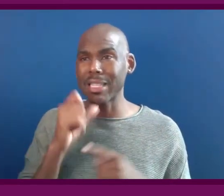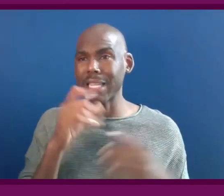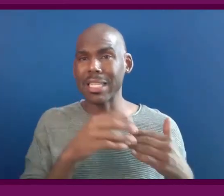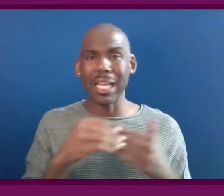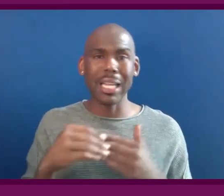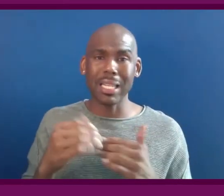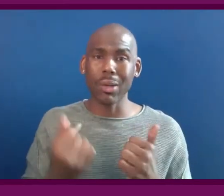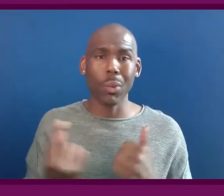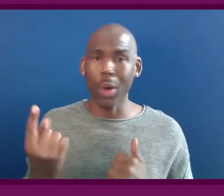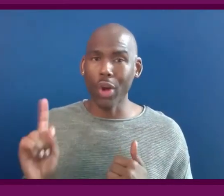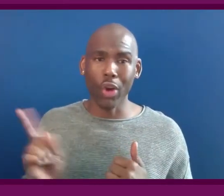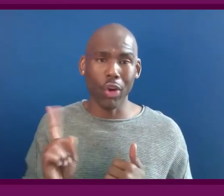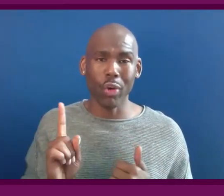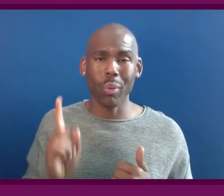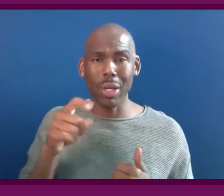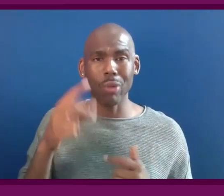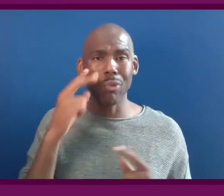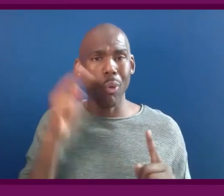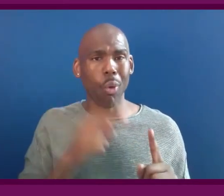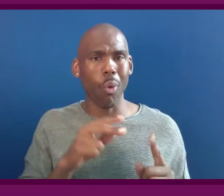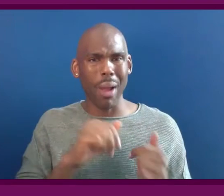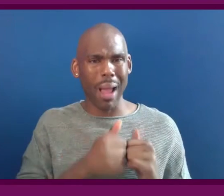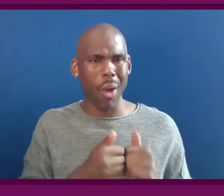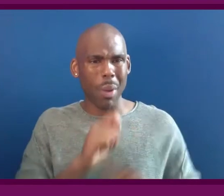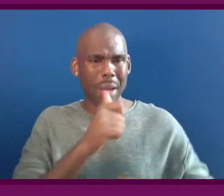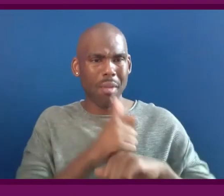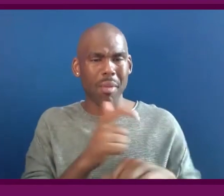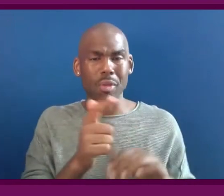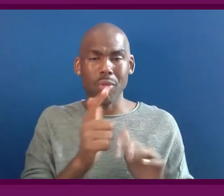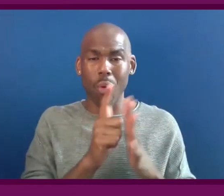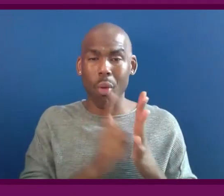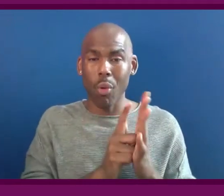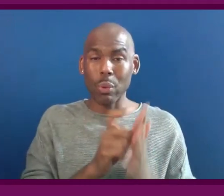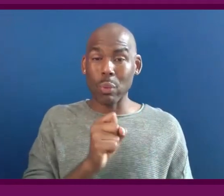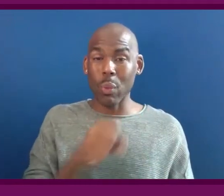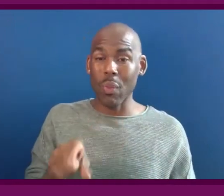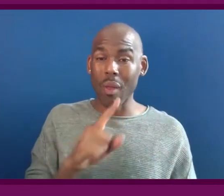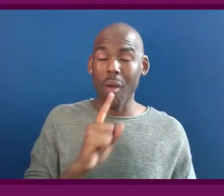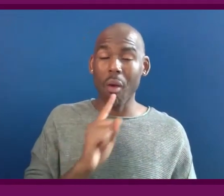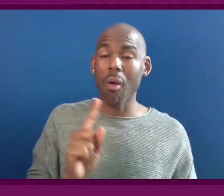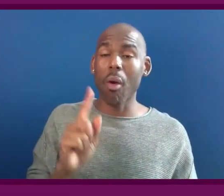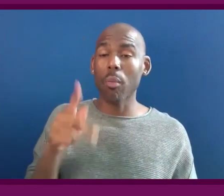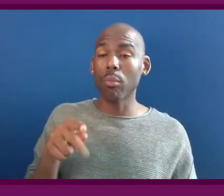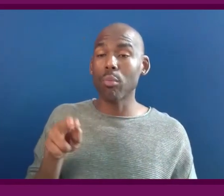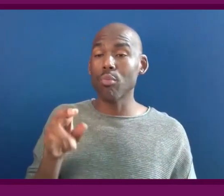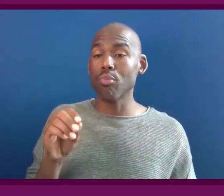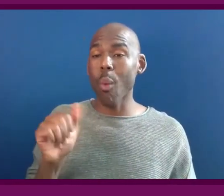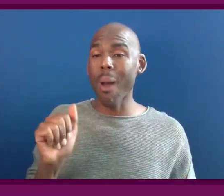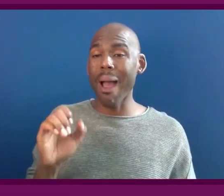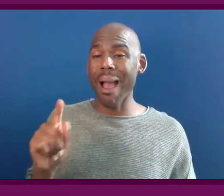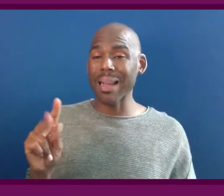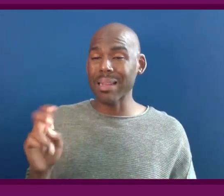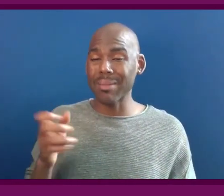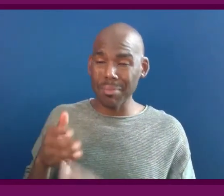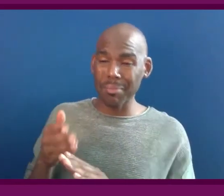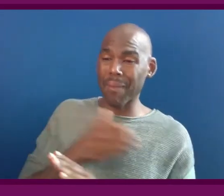I think we need to take a different look at this. How do we implement these laws, so that they are proactive and not reactive?